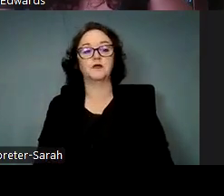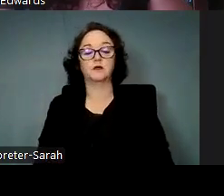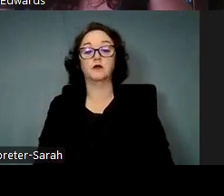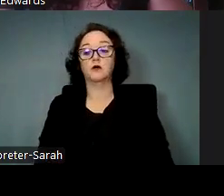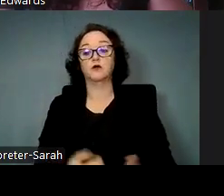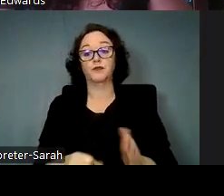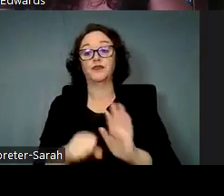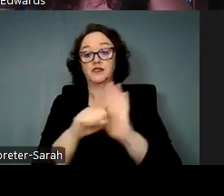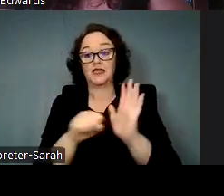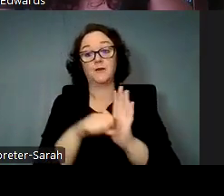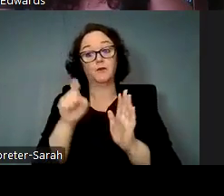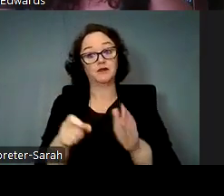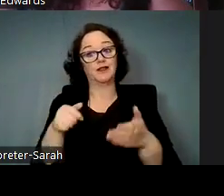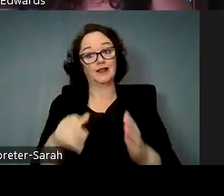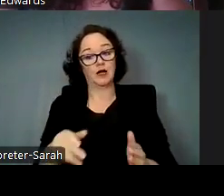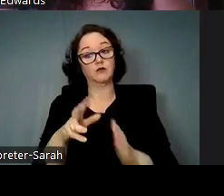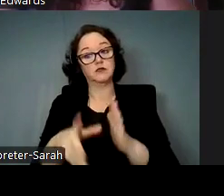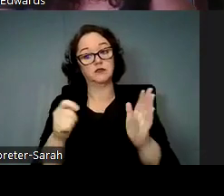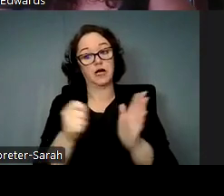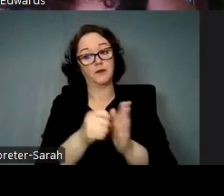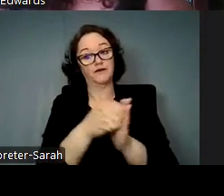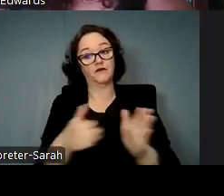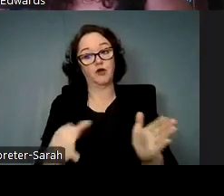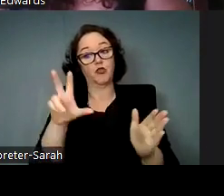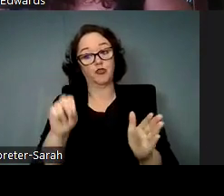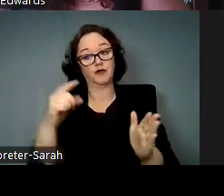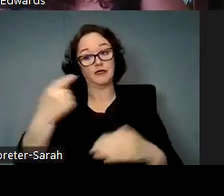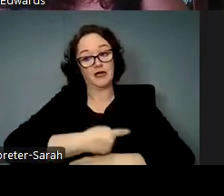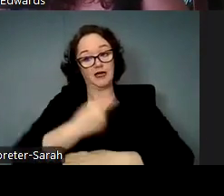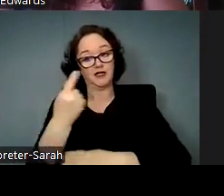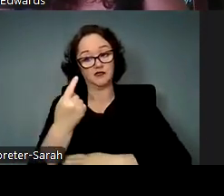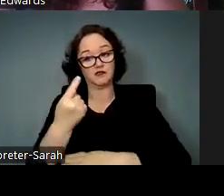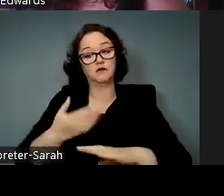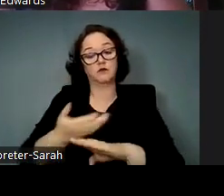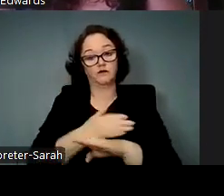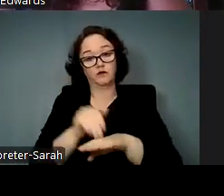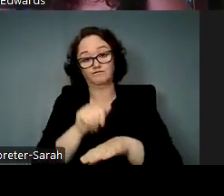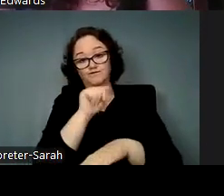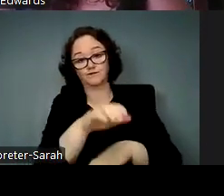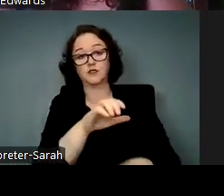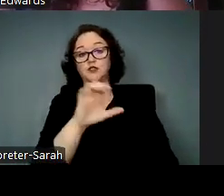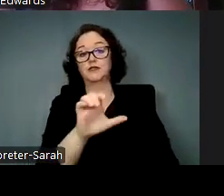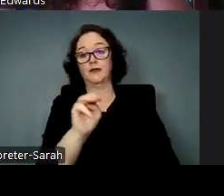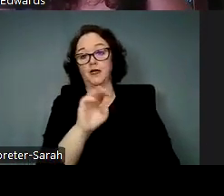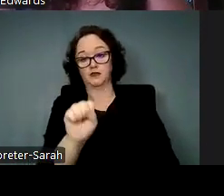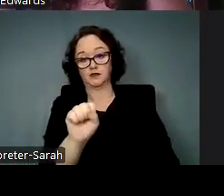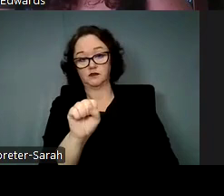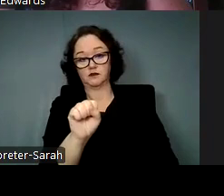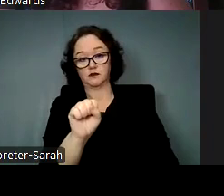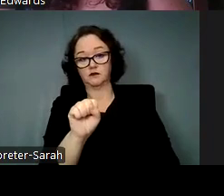comment period of at least 30 days before submitting a proposed change to CMS. As others have said already, it can